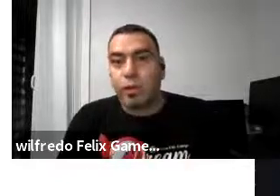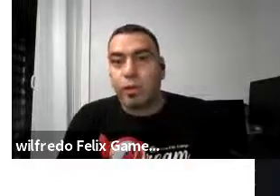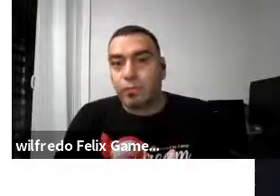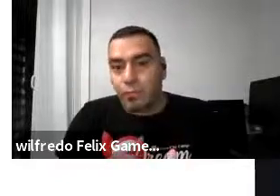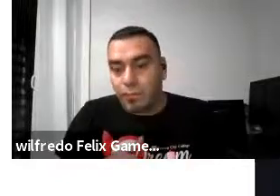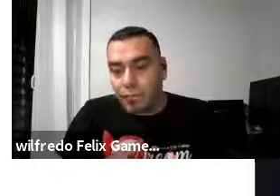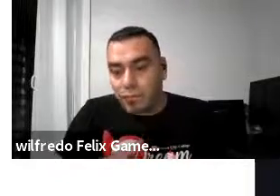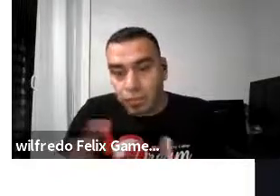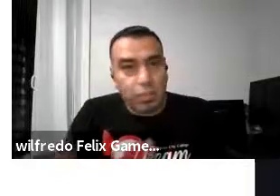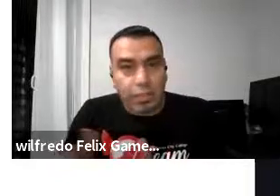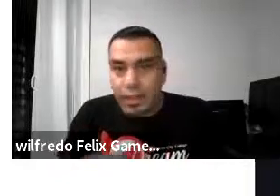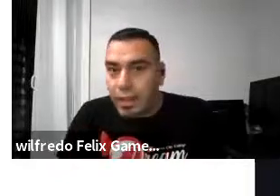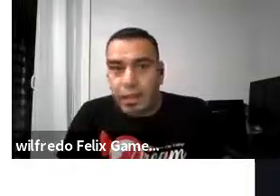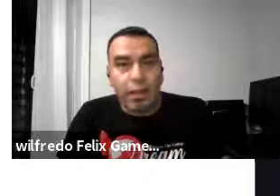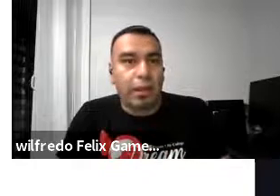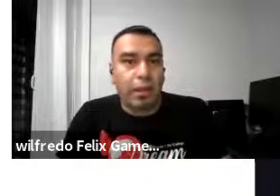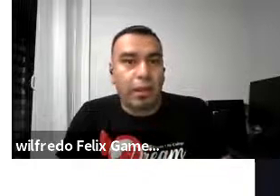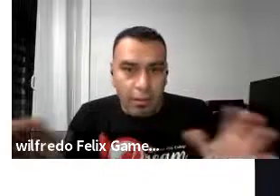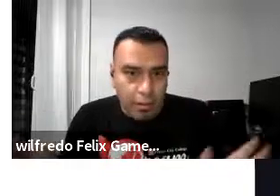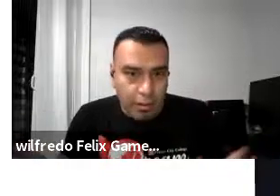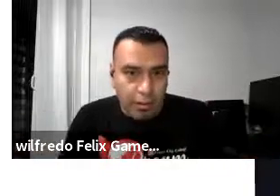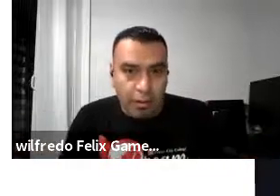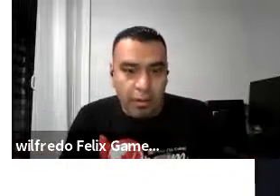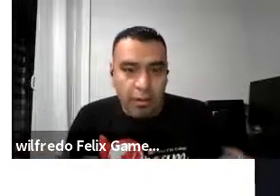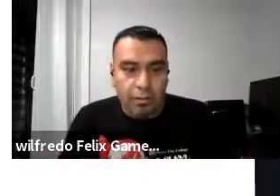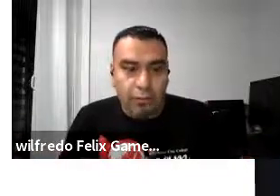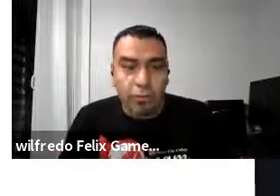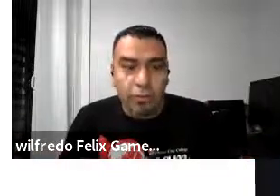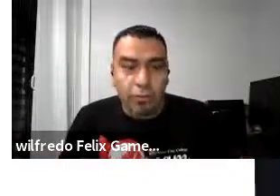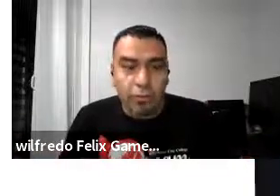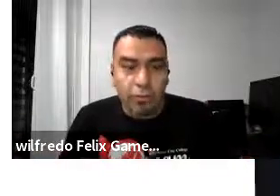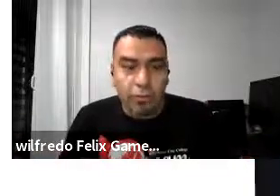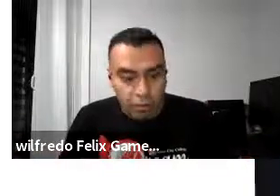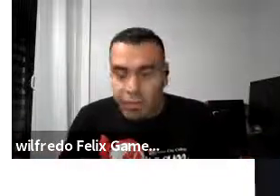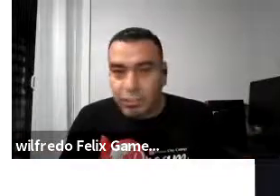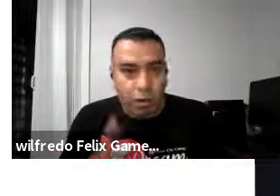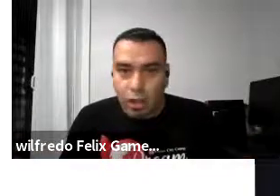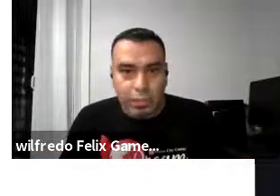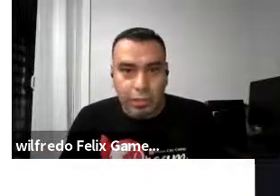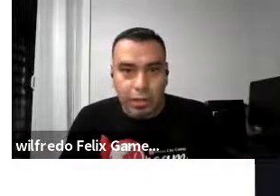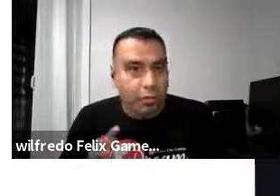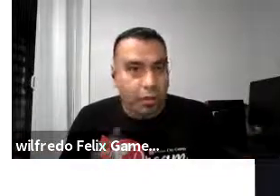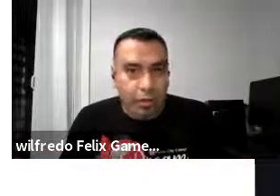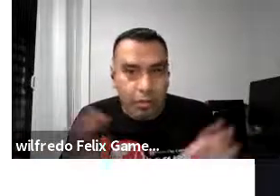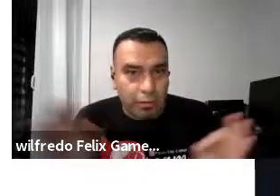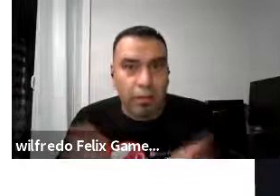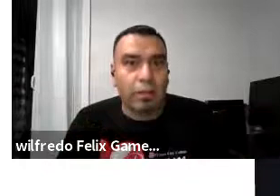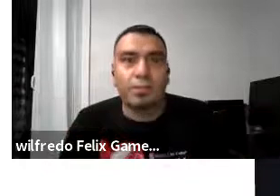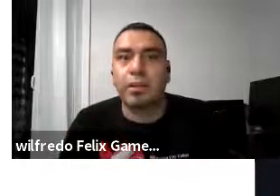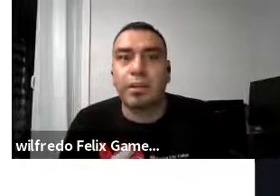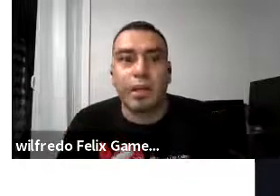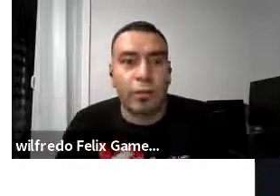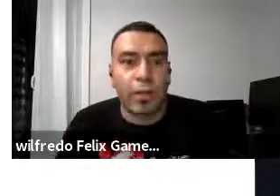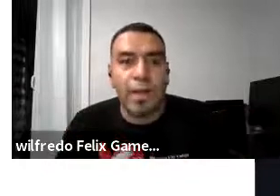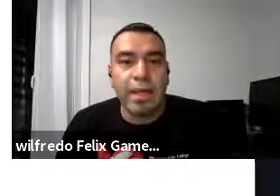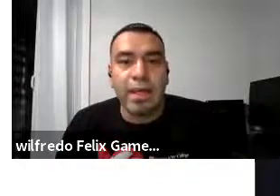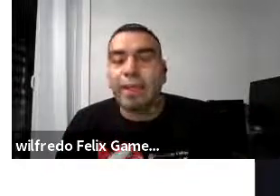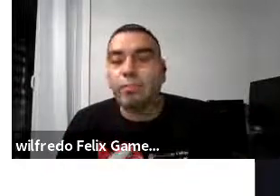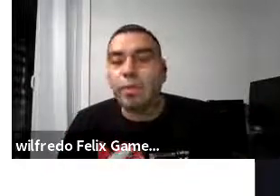admitted to Fresno City College in me. For you, the University College only accredited colleges here in California, they have to